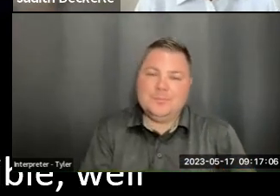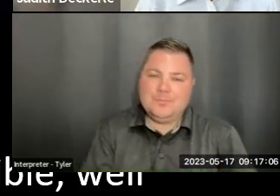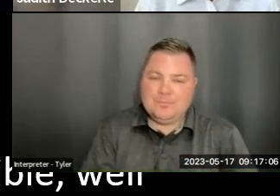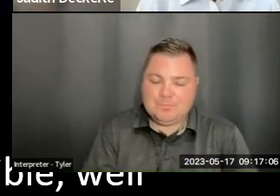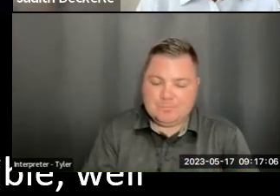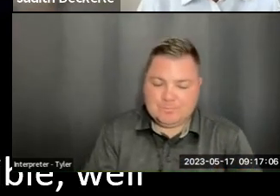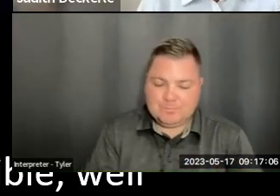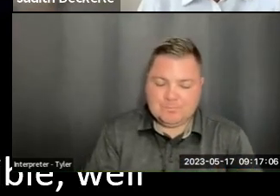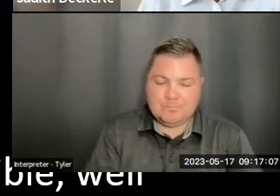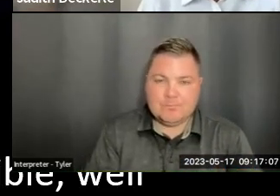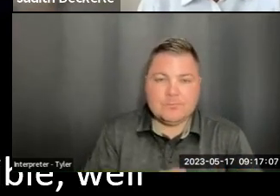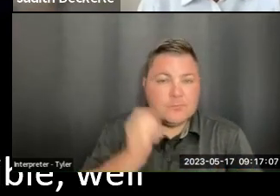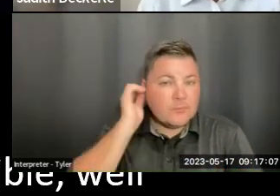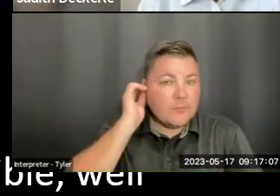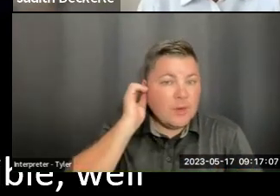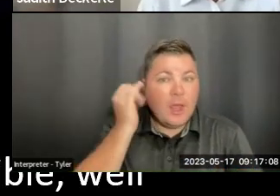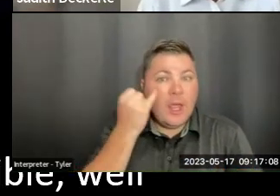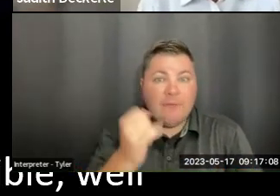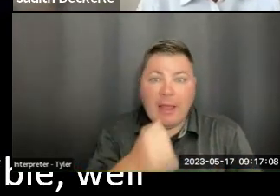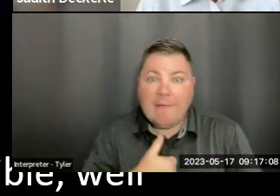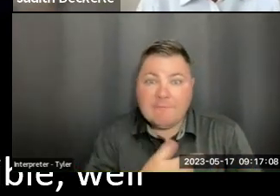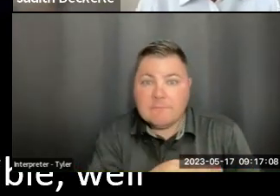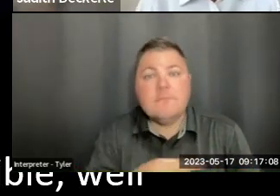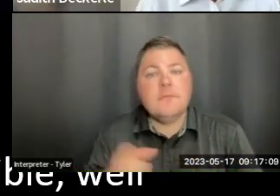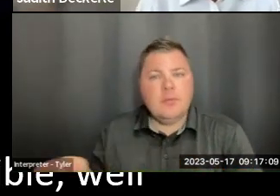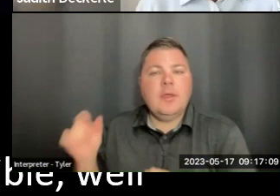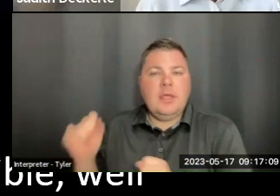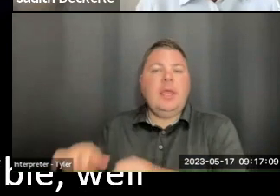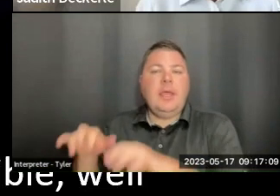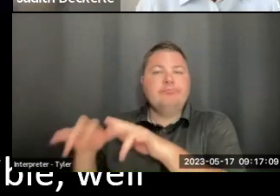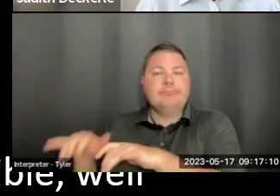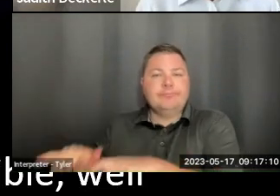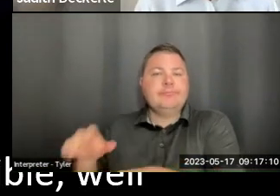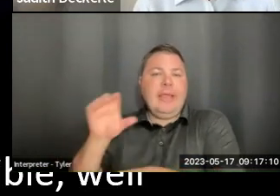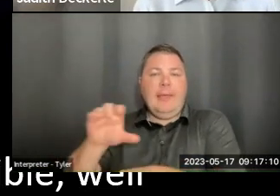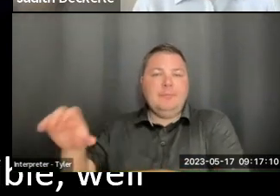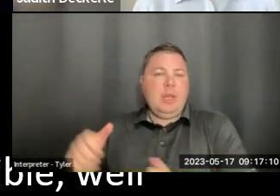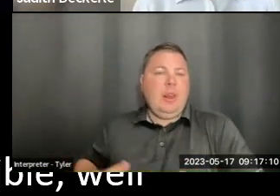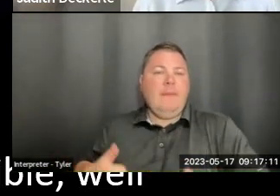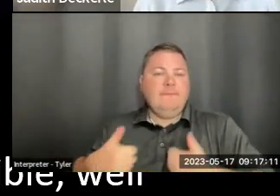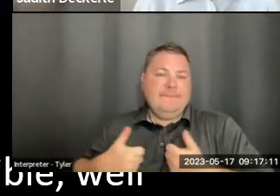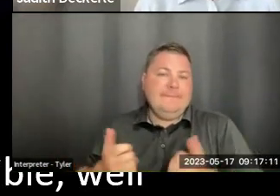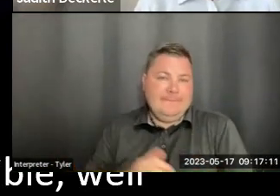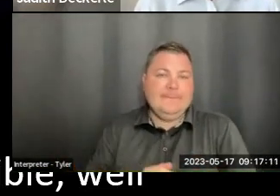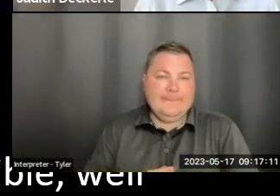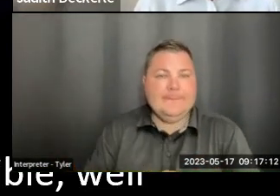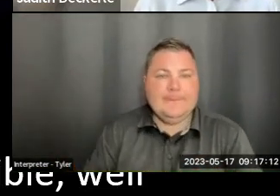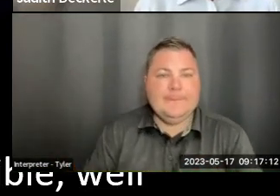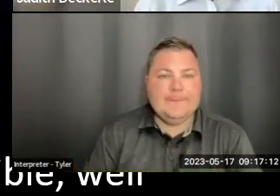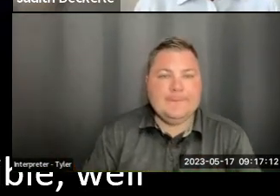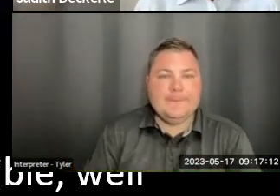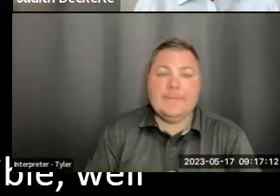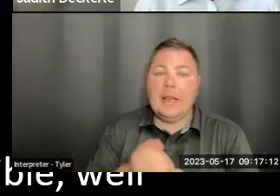during that portion and allow the captions prerecorded -- pre-caption run. If not, we can go ahead and caption